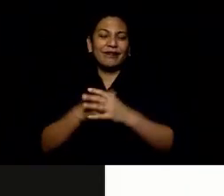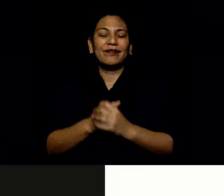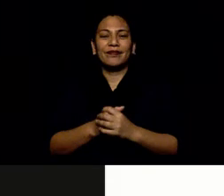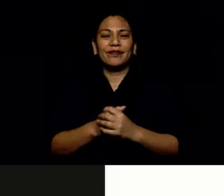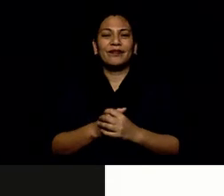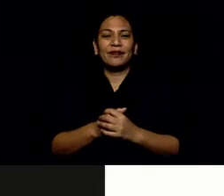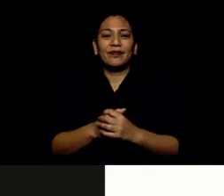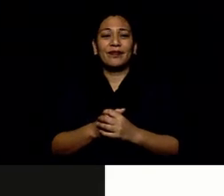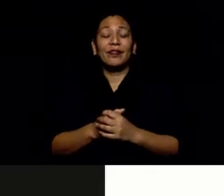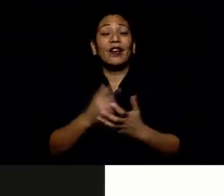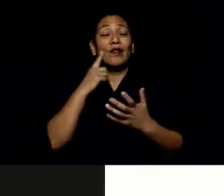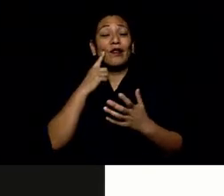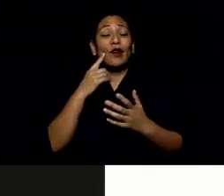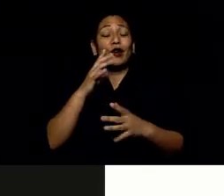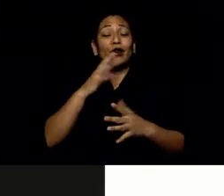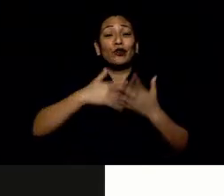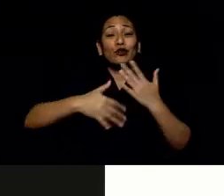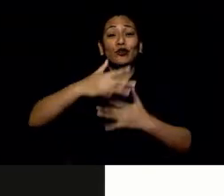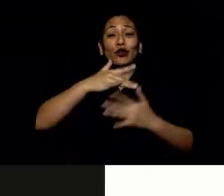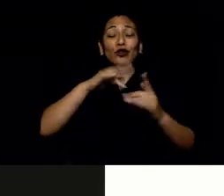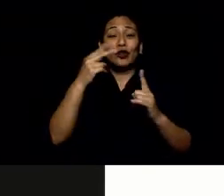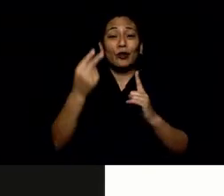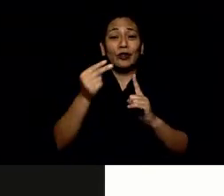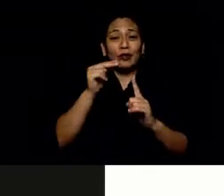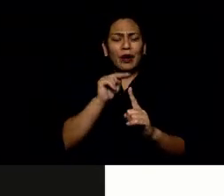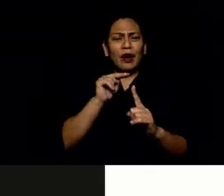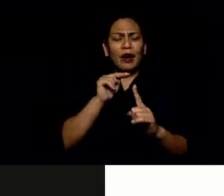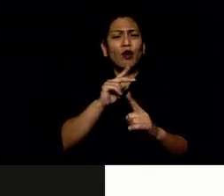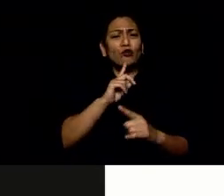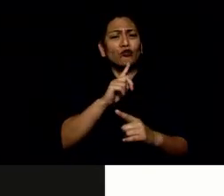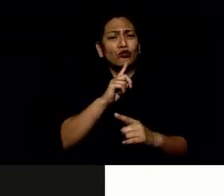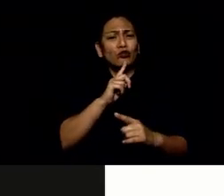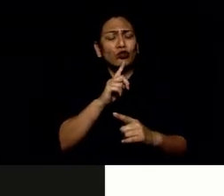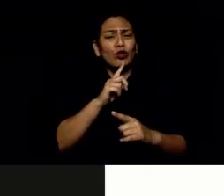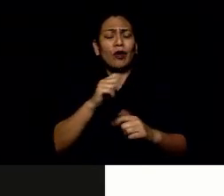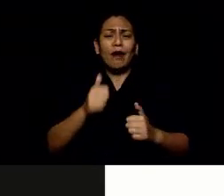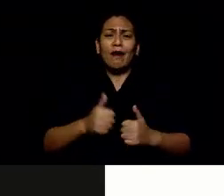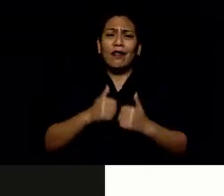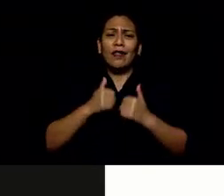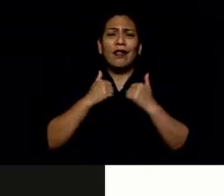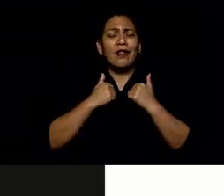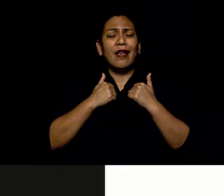From a social perspective, it's true that lifespans have improved over this period.